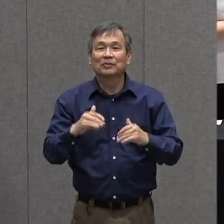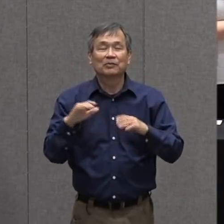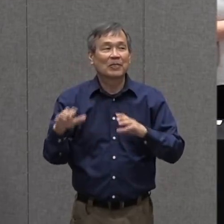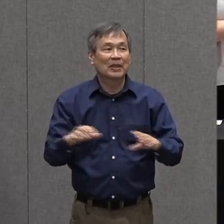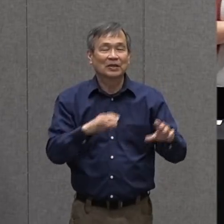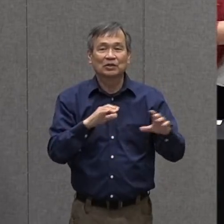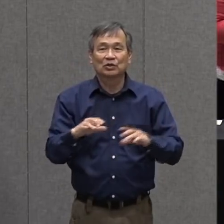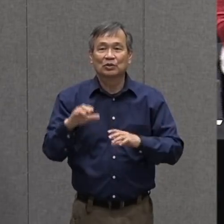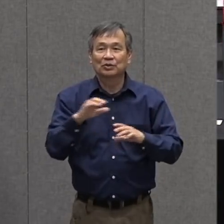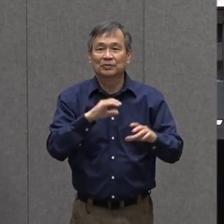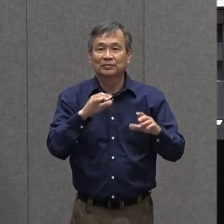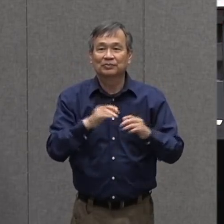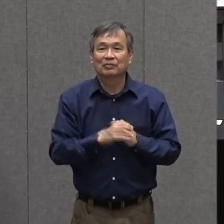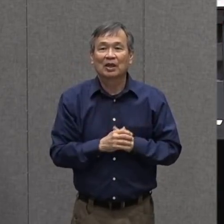and how this game works